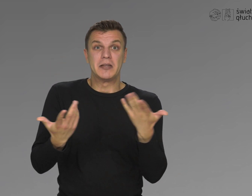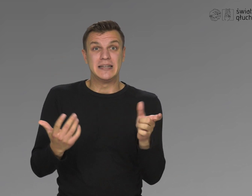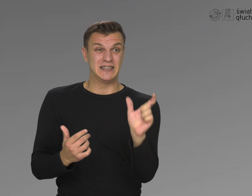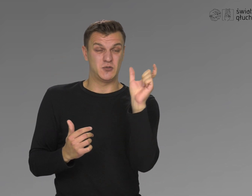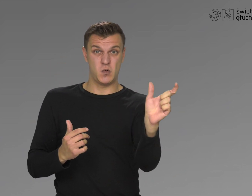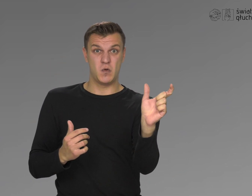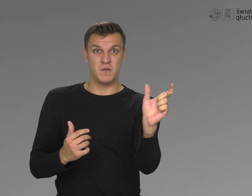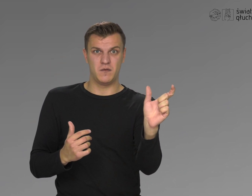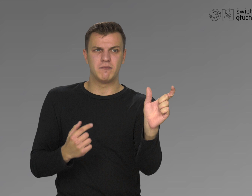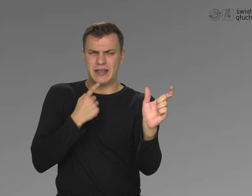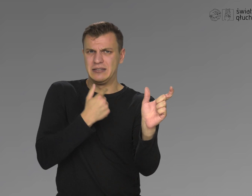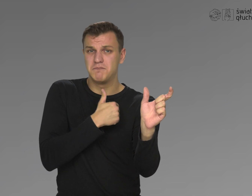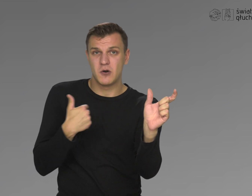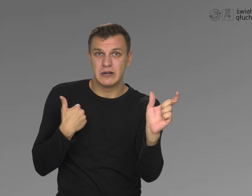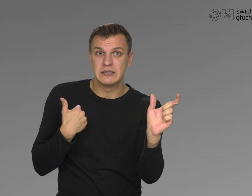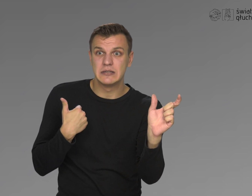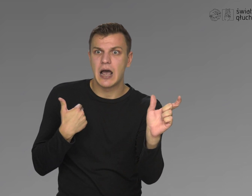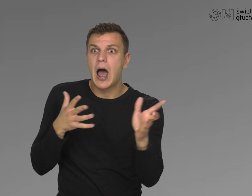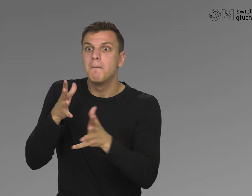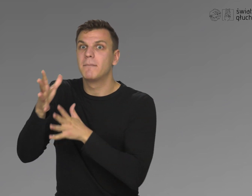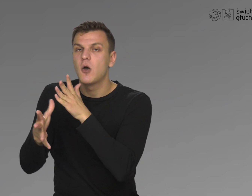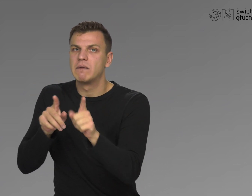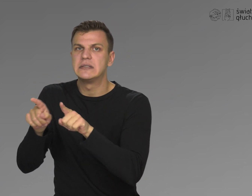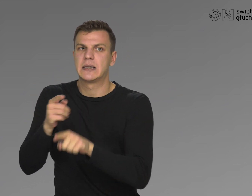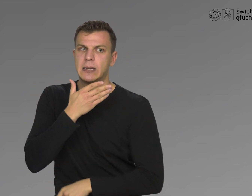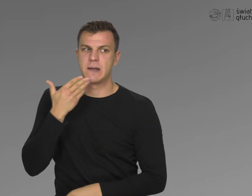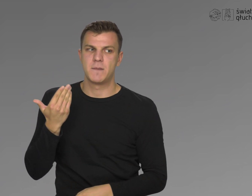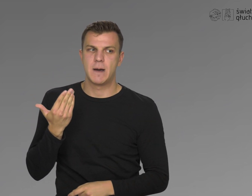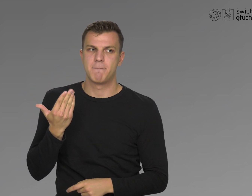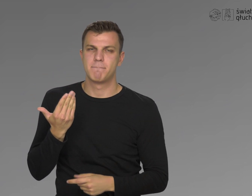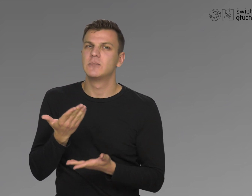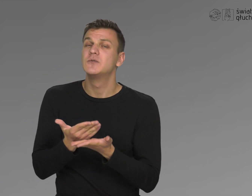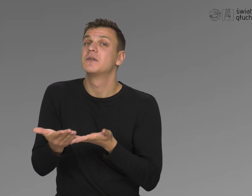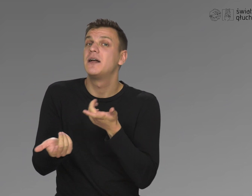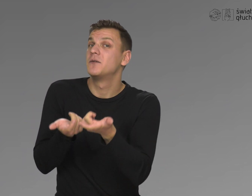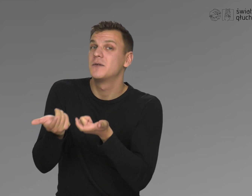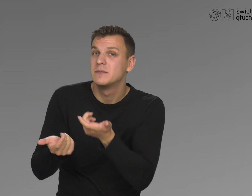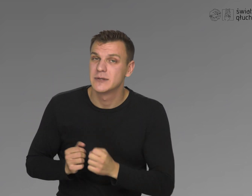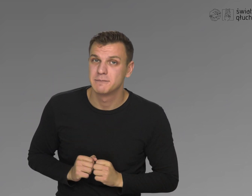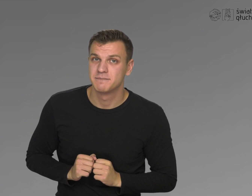We have a Polish word, but no sign for it in PJM. What should you do?